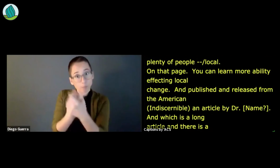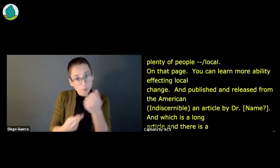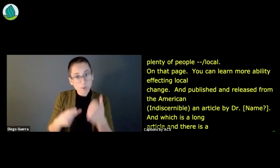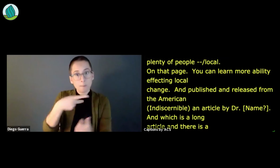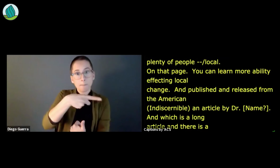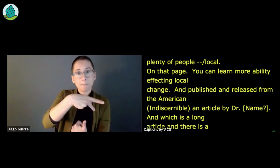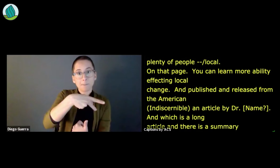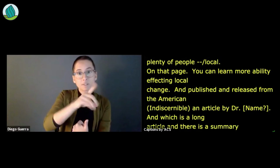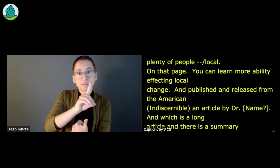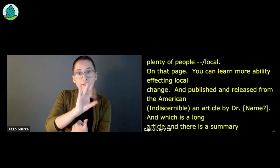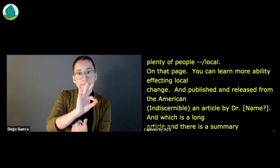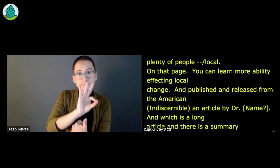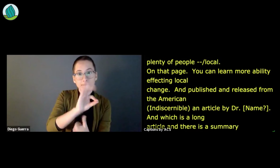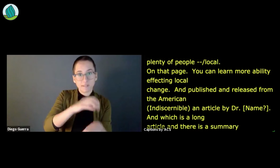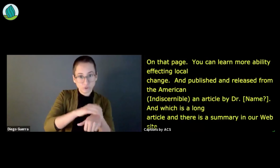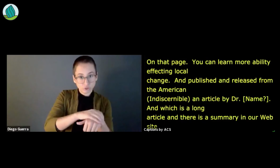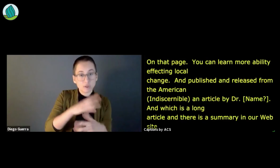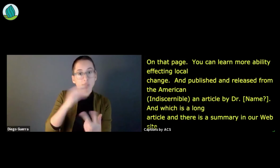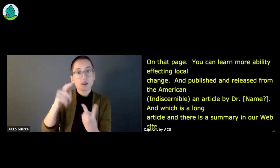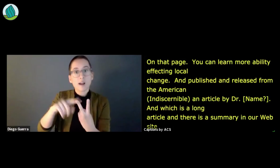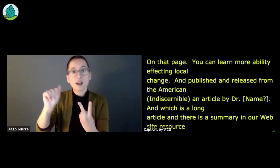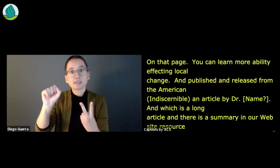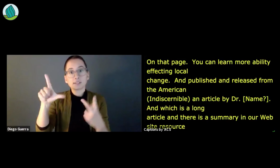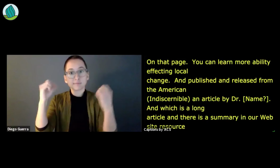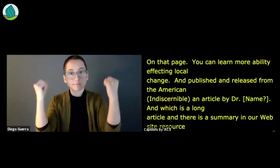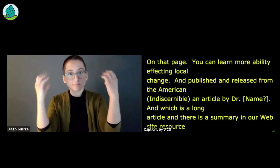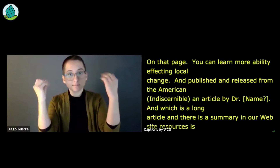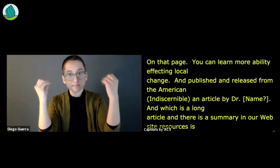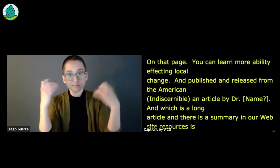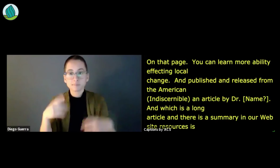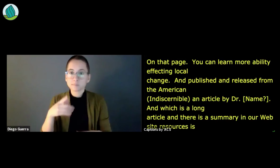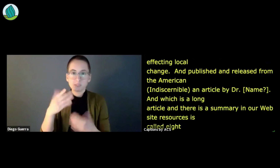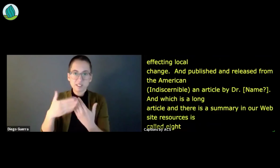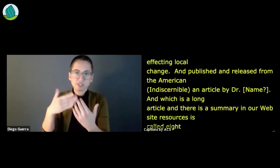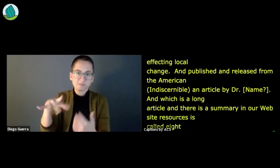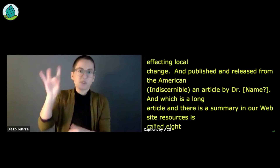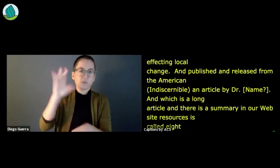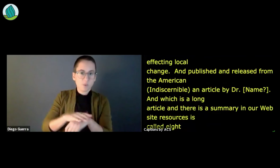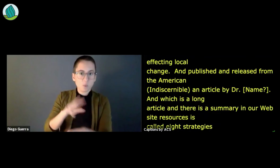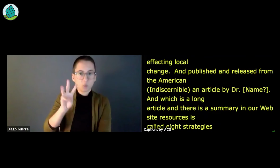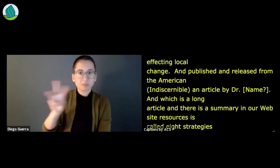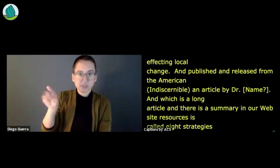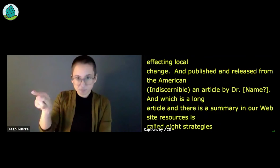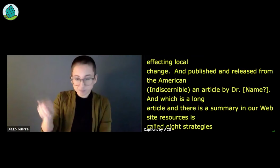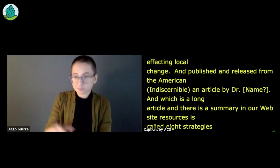both are in English PDF format as well as American Sign Language. And you can find those on our website.